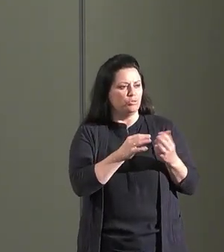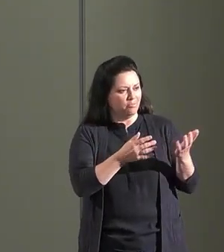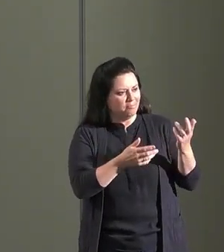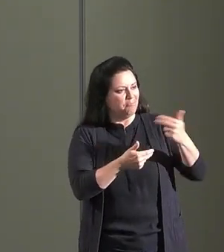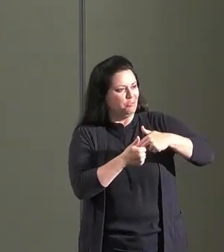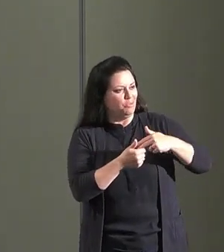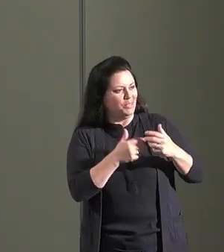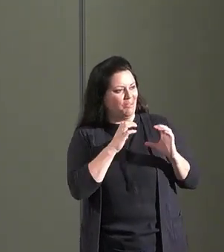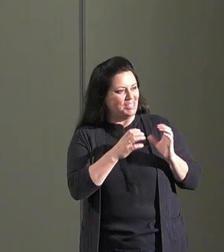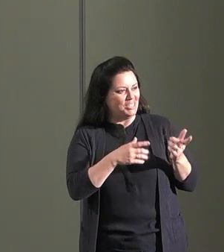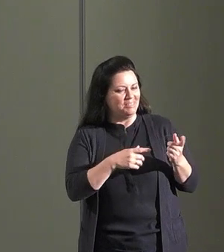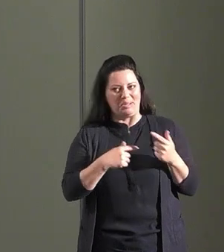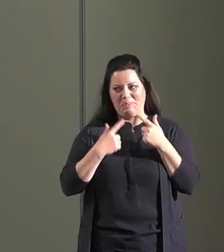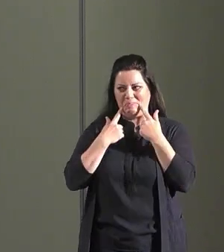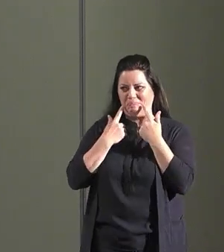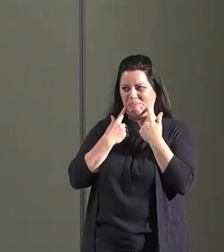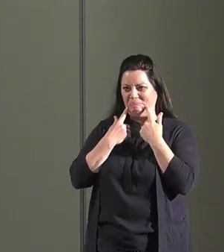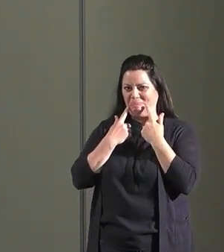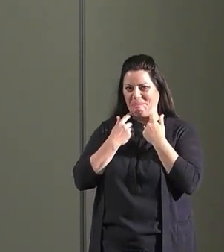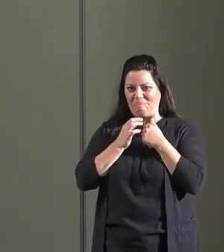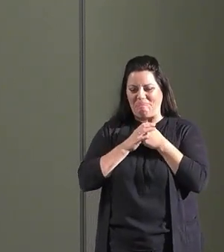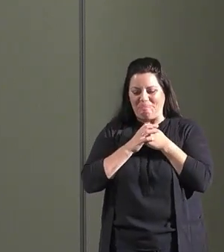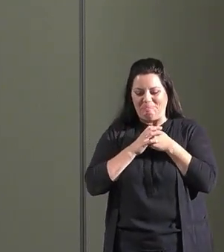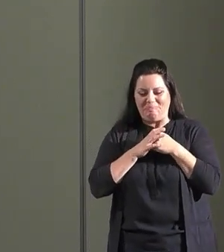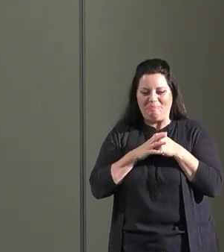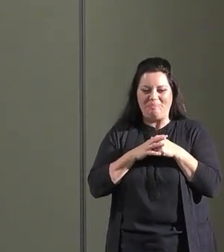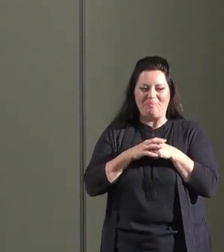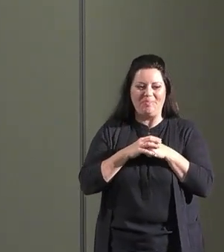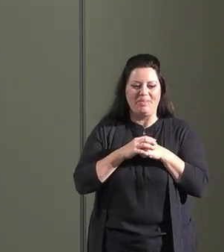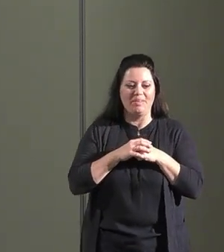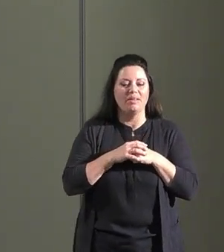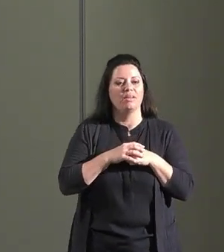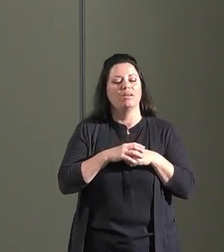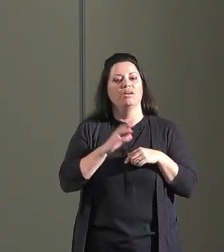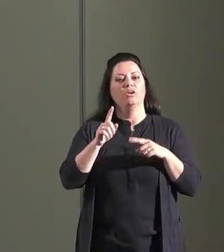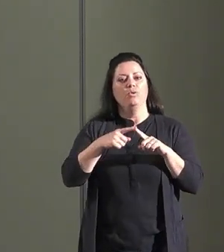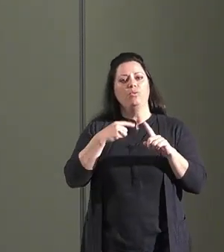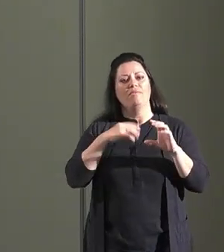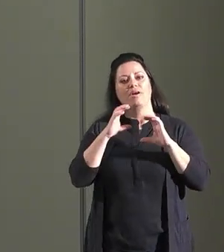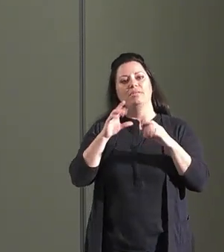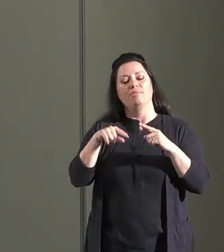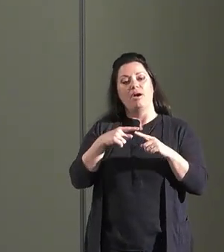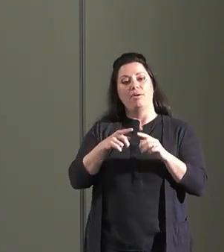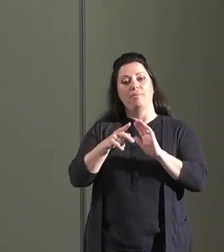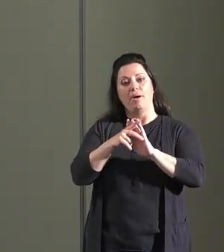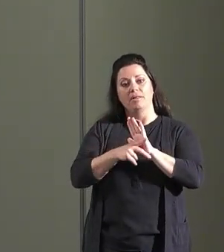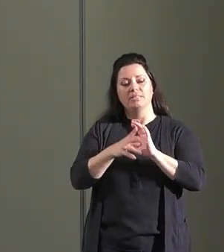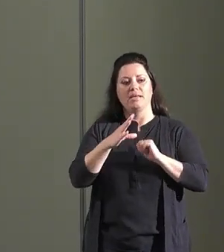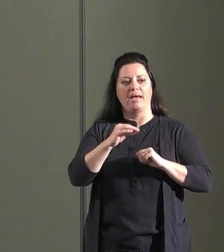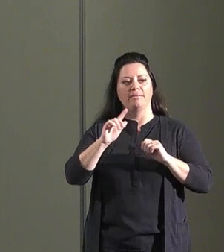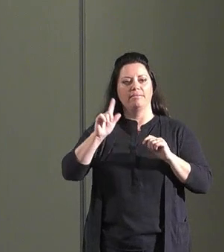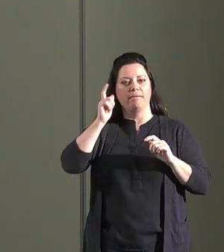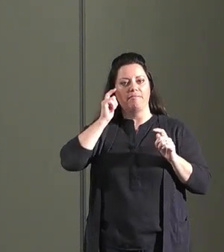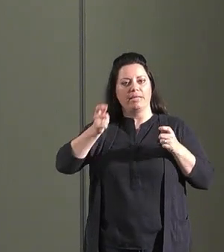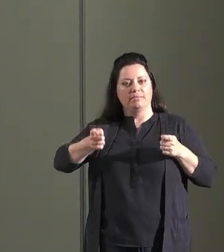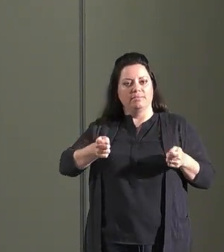I think when we have conversation about policy and governance, there is a lot